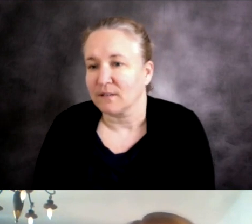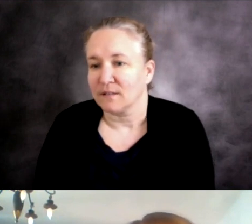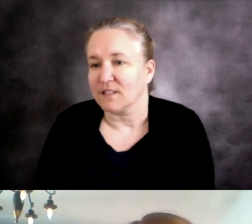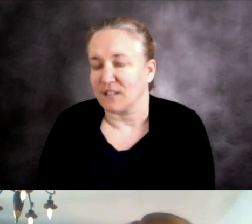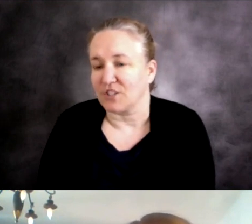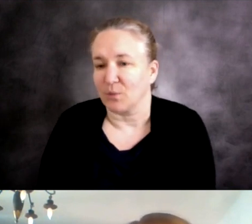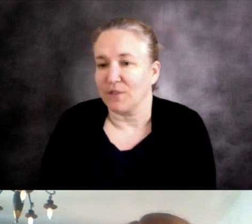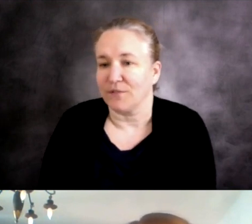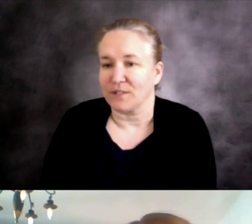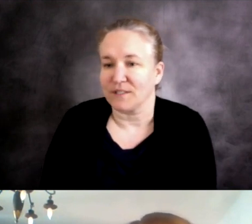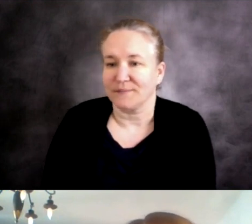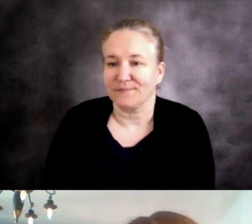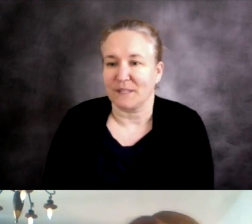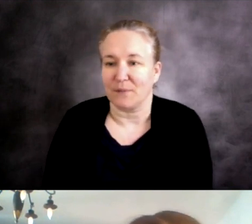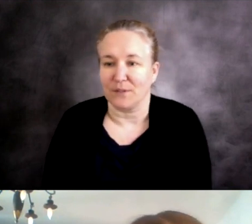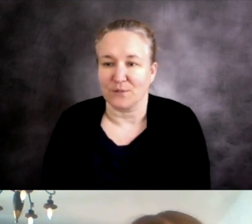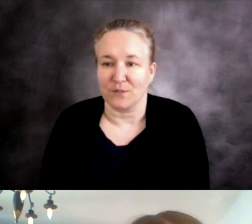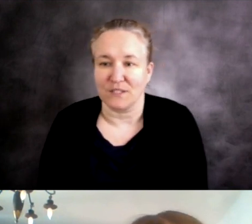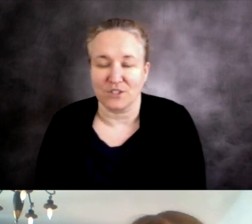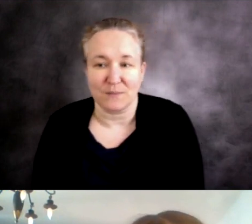discussion with folks and build those relationships.